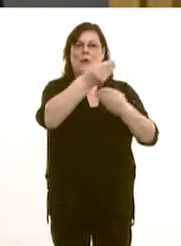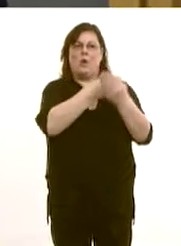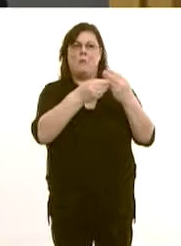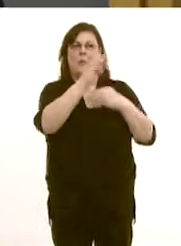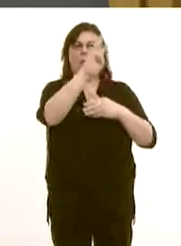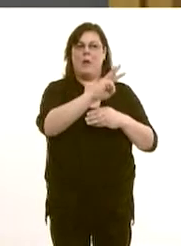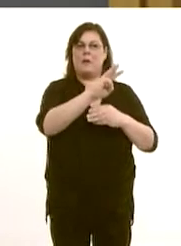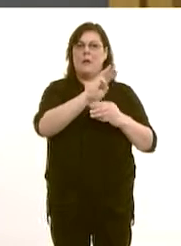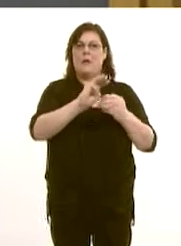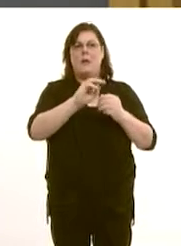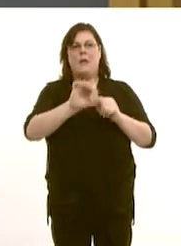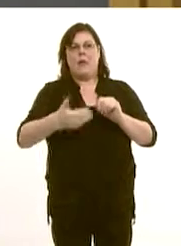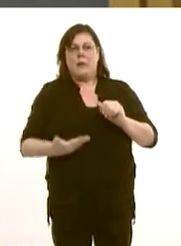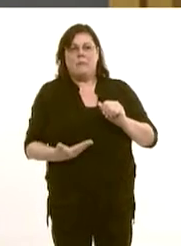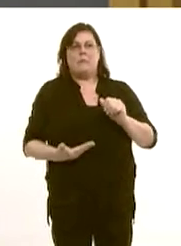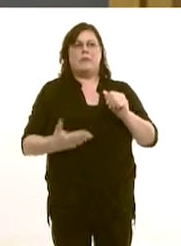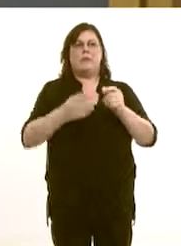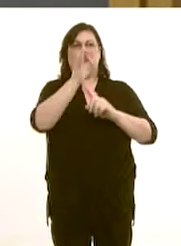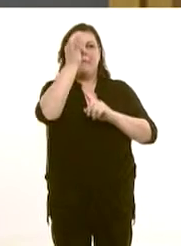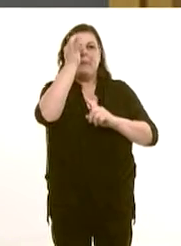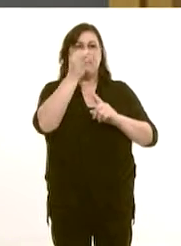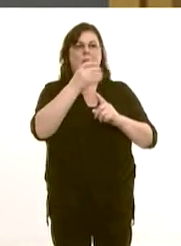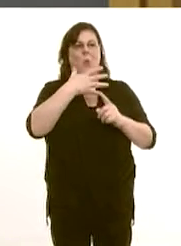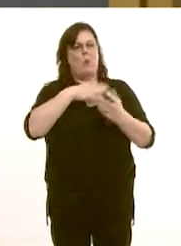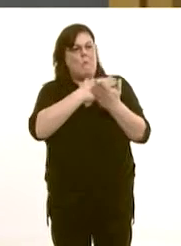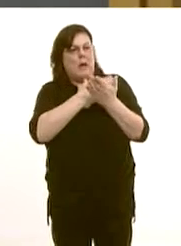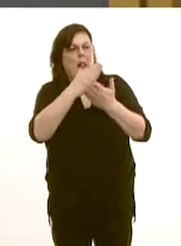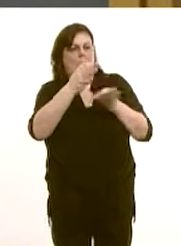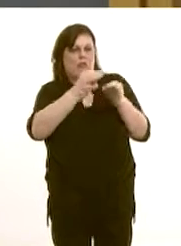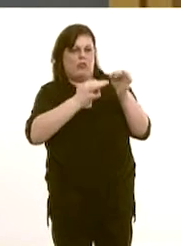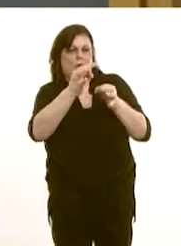Business Committee, of which I’m a member, called for a clear strategy in this area to